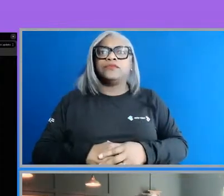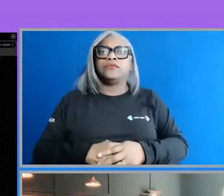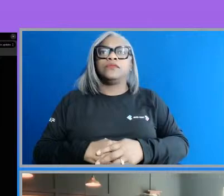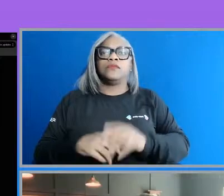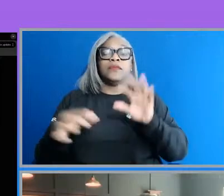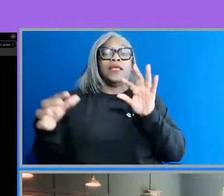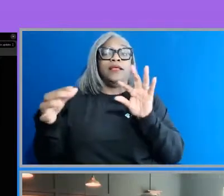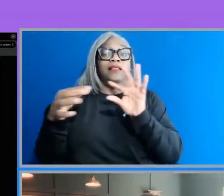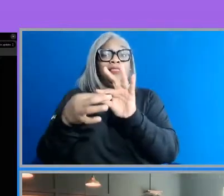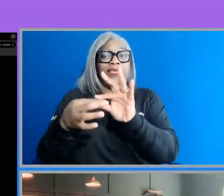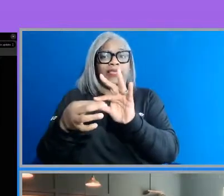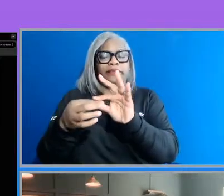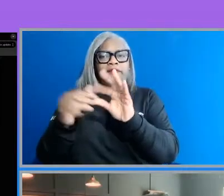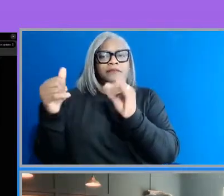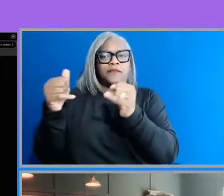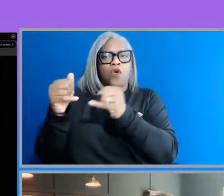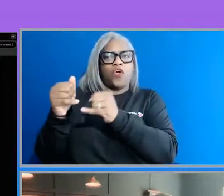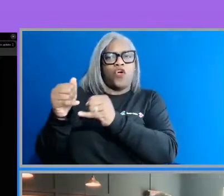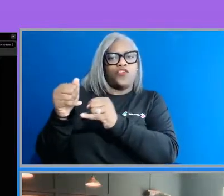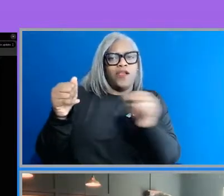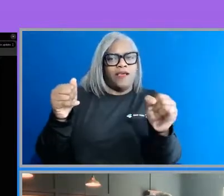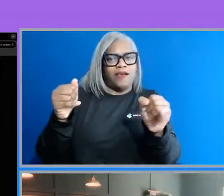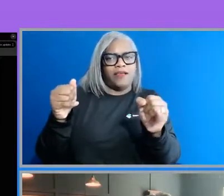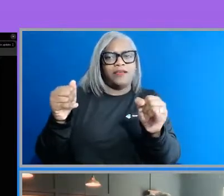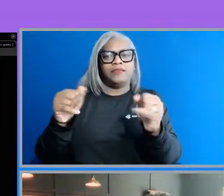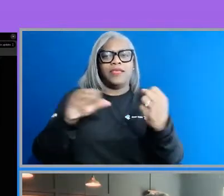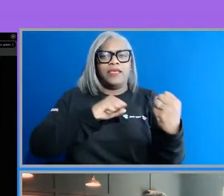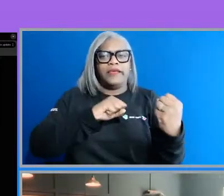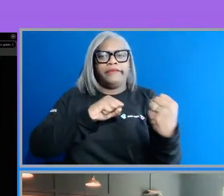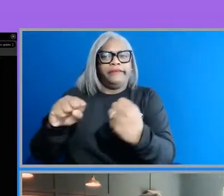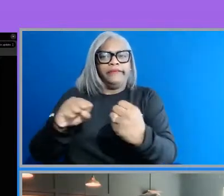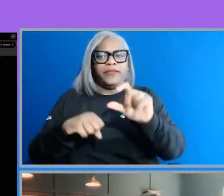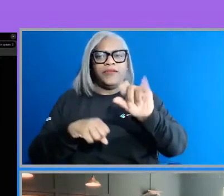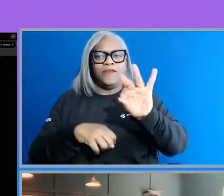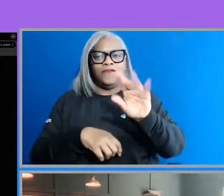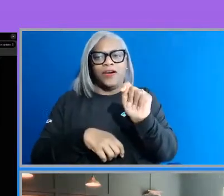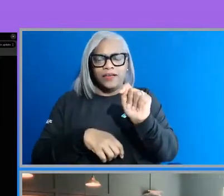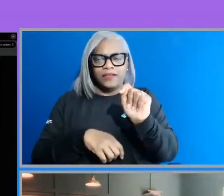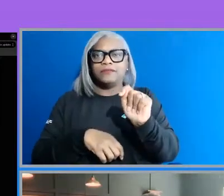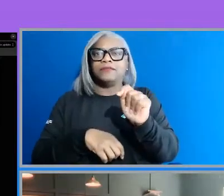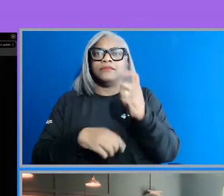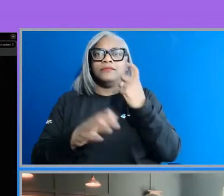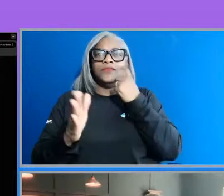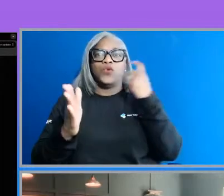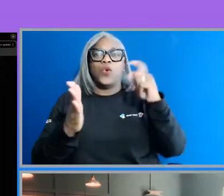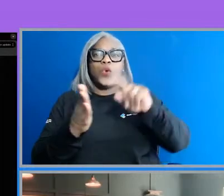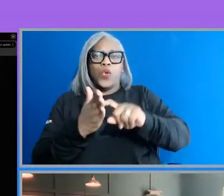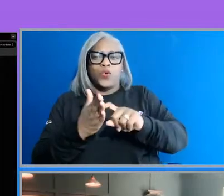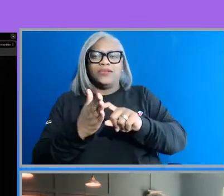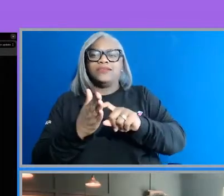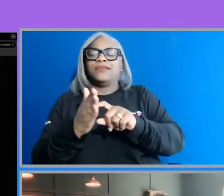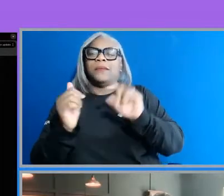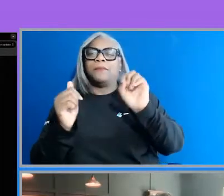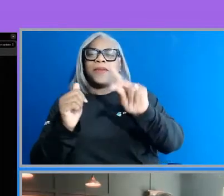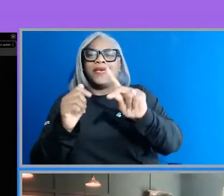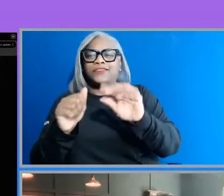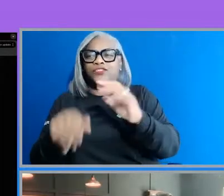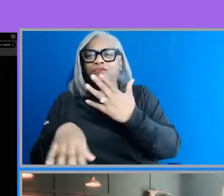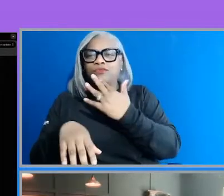underlined and I have made the font weight heavier. The luminosity blend mode is back and again, don't worry if you